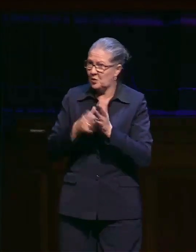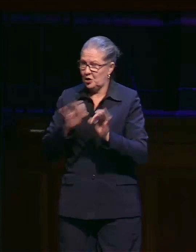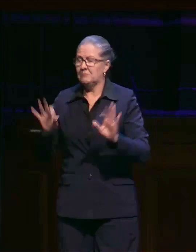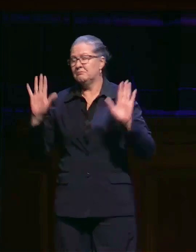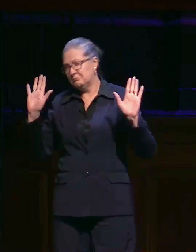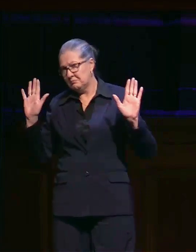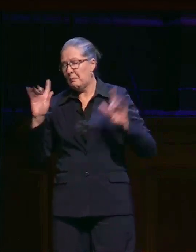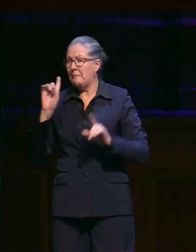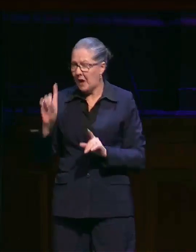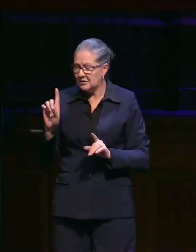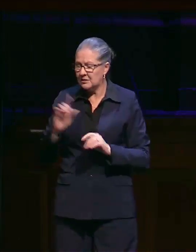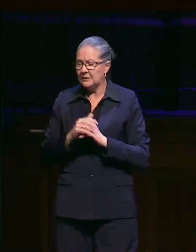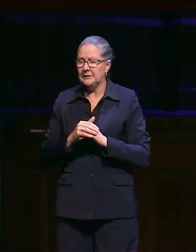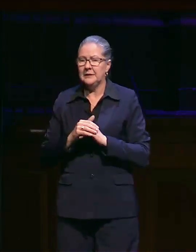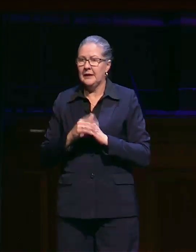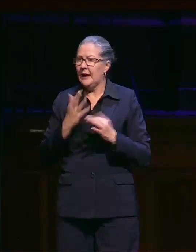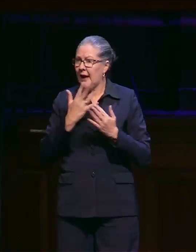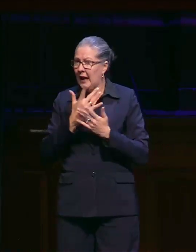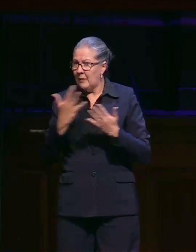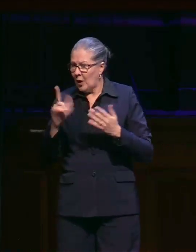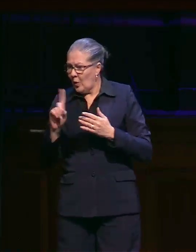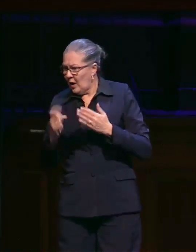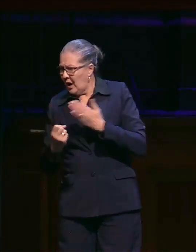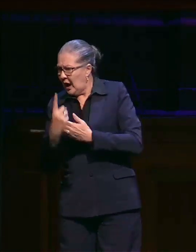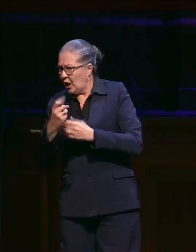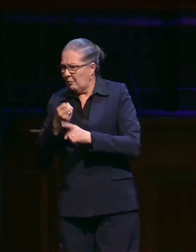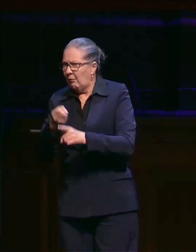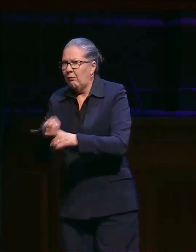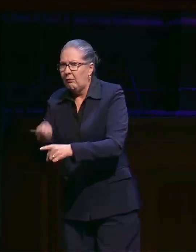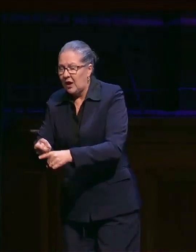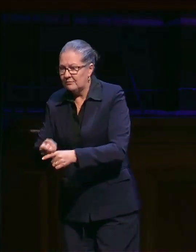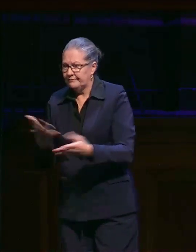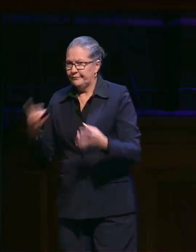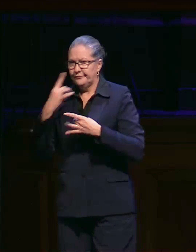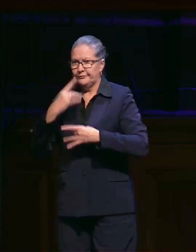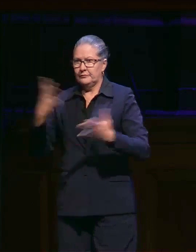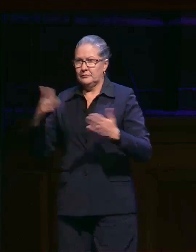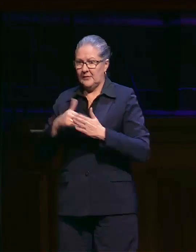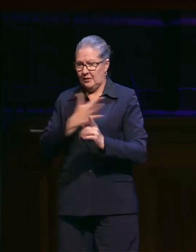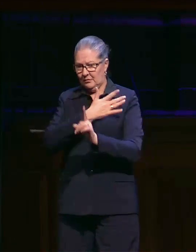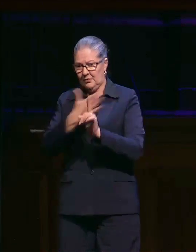the numbers and outcomes they speak to themselves within 20 years my country